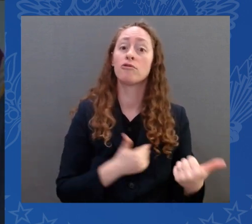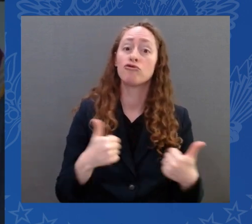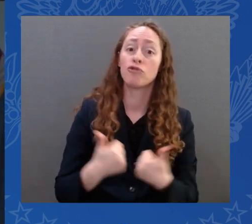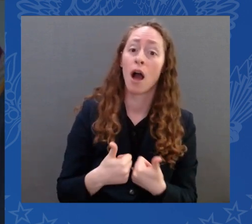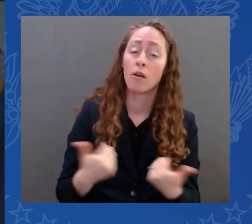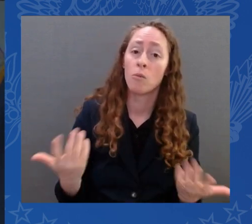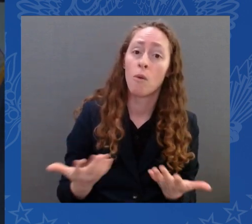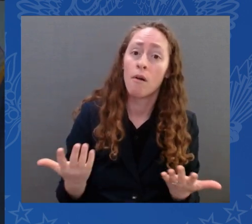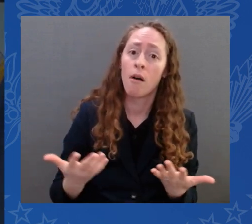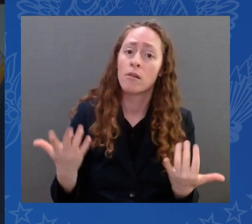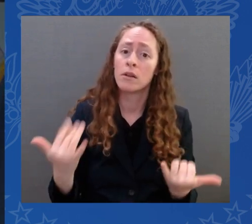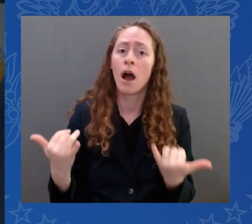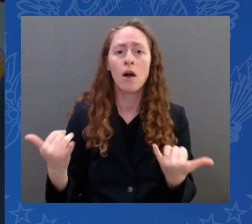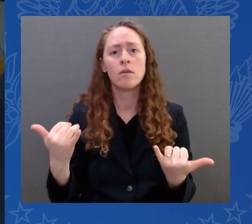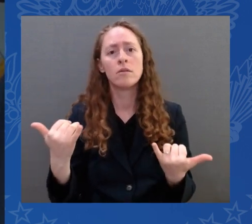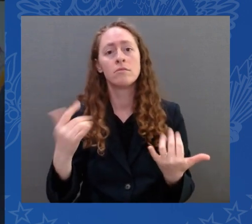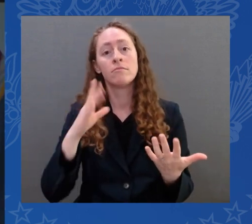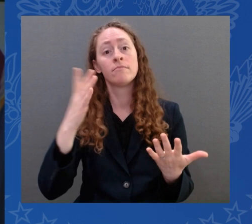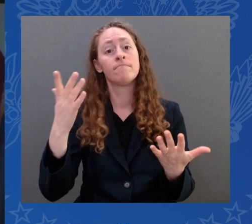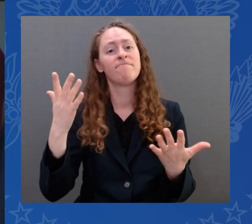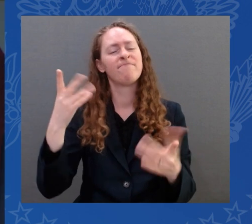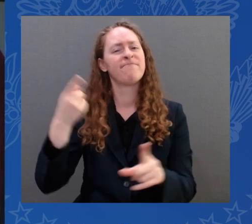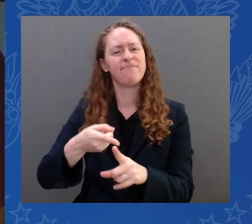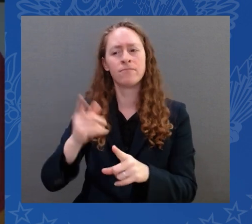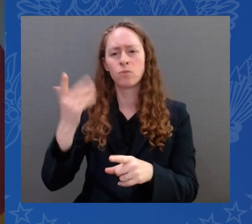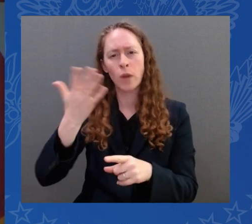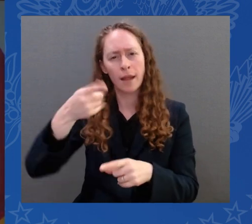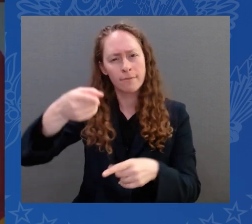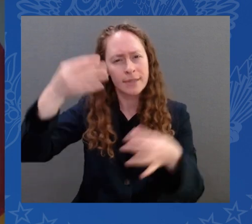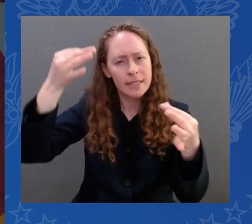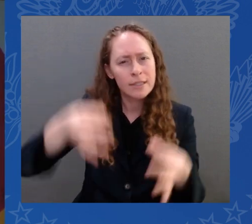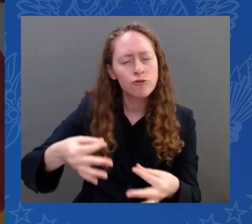Things are changing so rapidly that the next 10 years